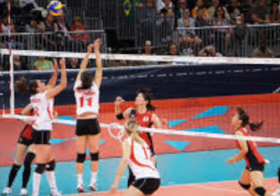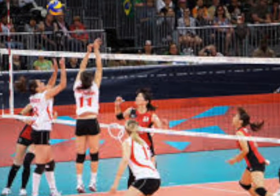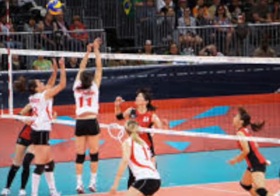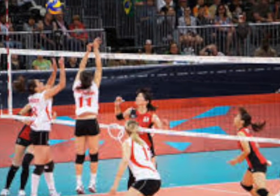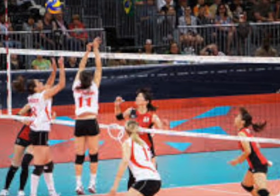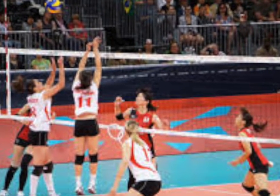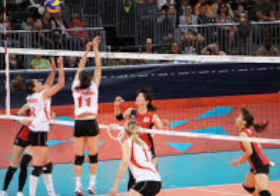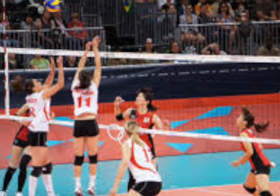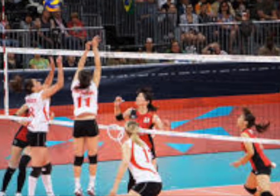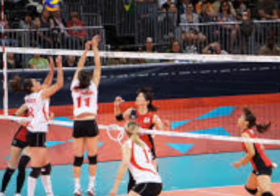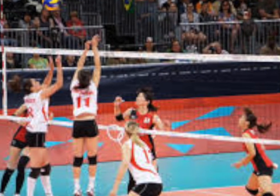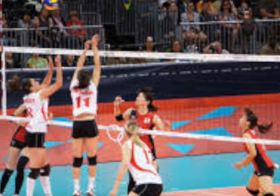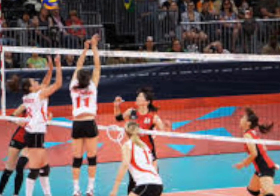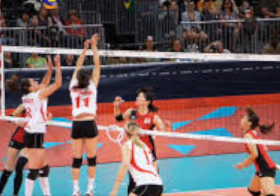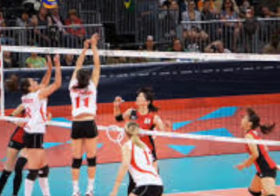Volleyball